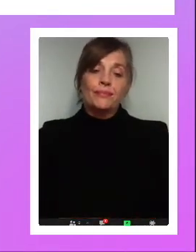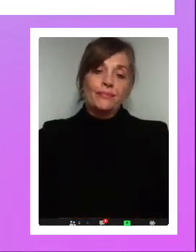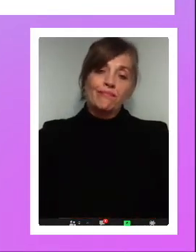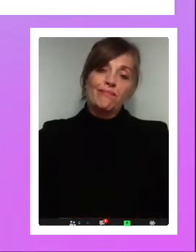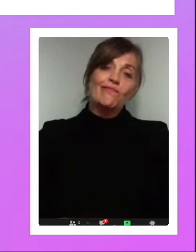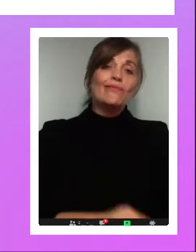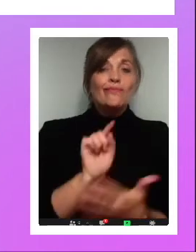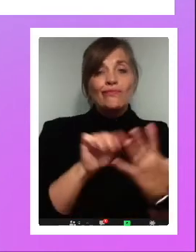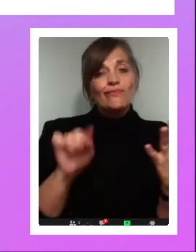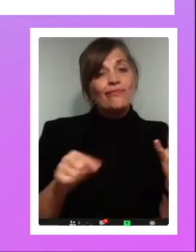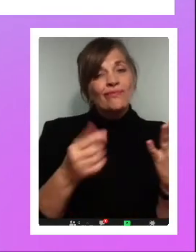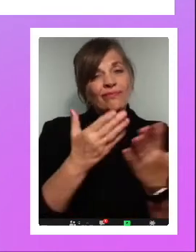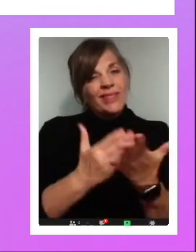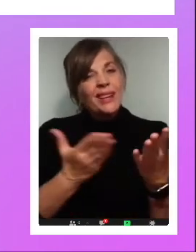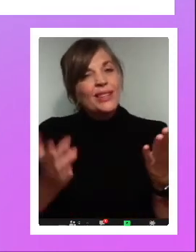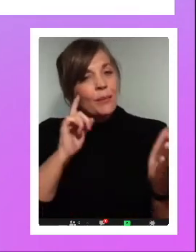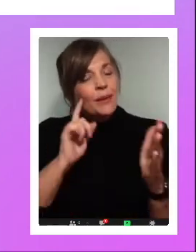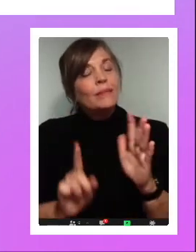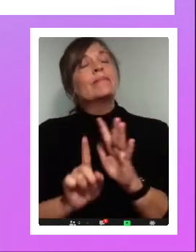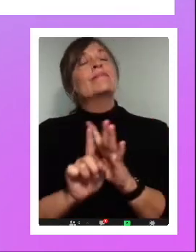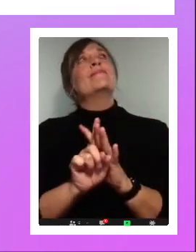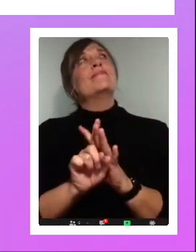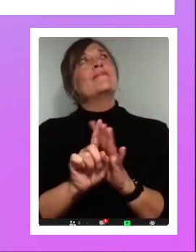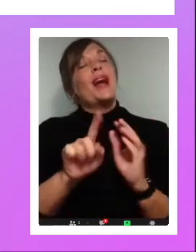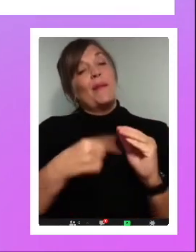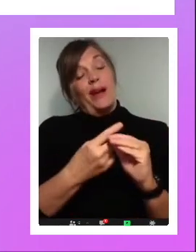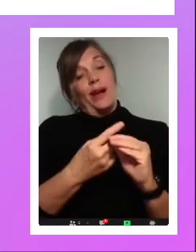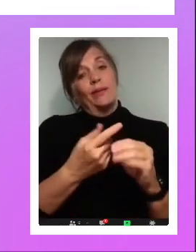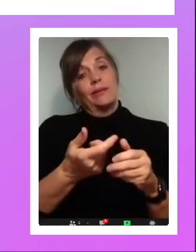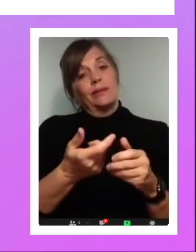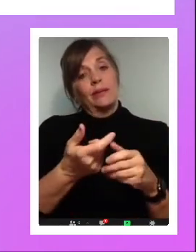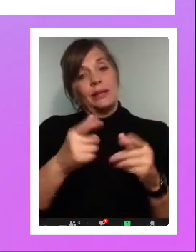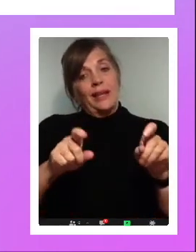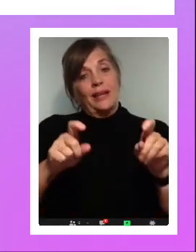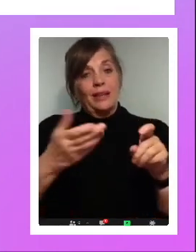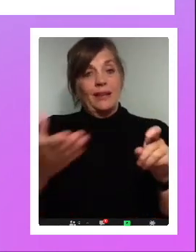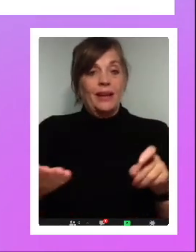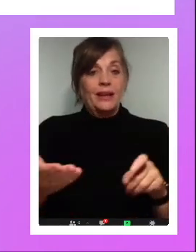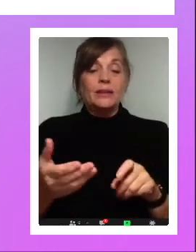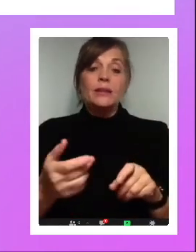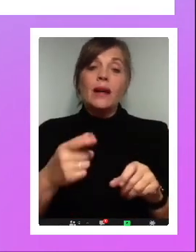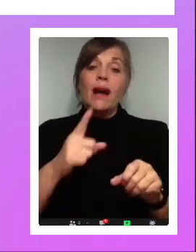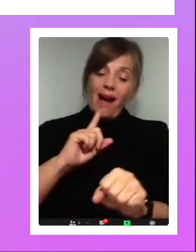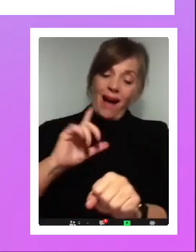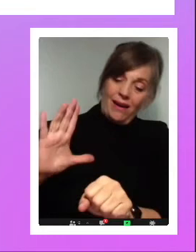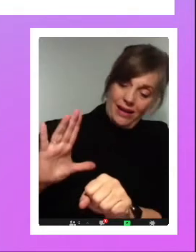that come to my mind knowing about getting things tested. A commitment to do the testing though